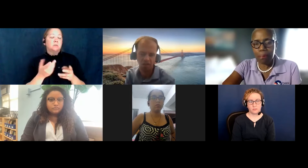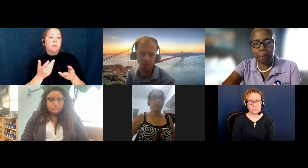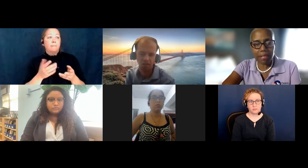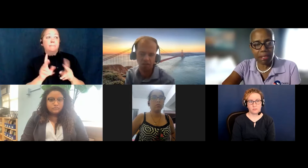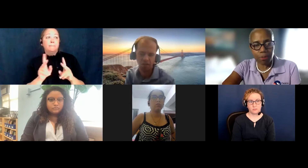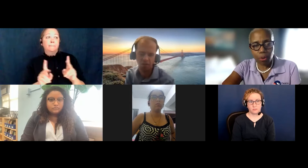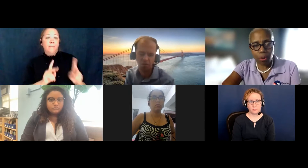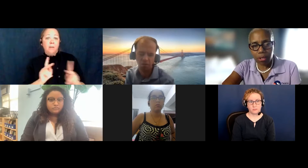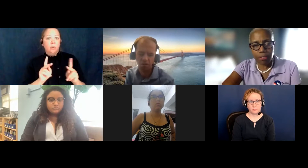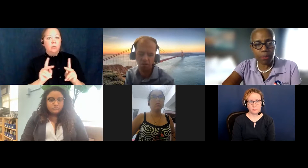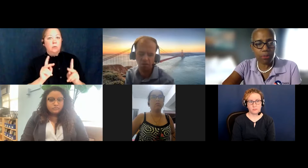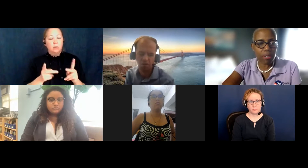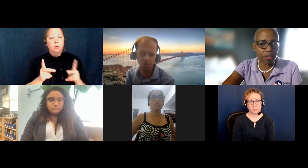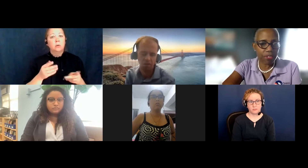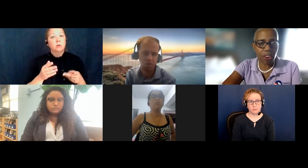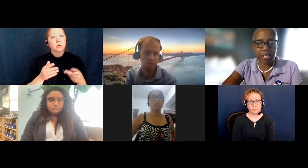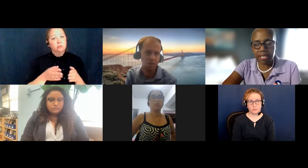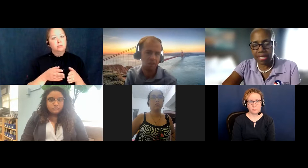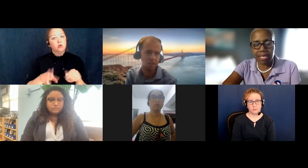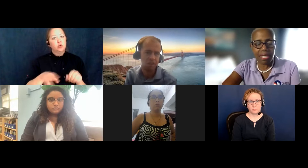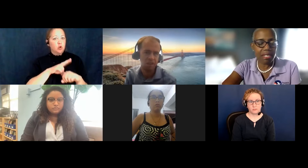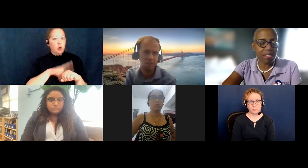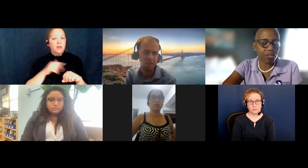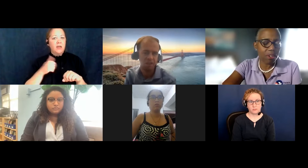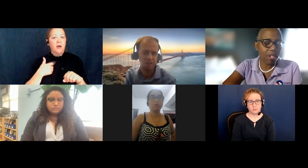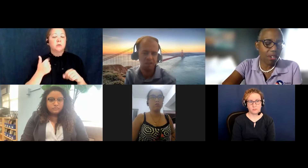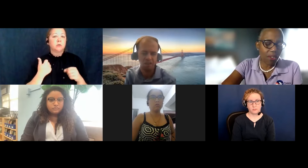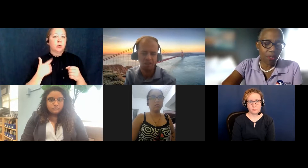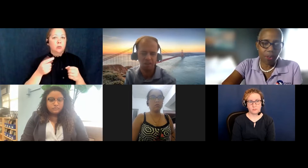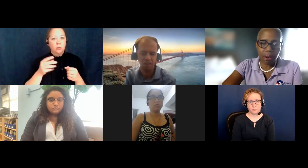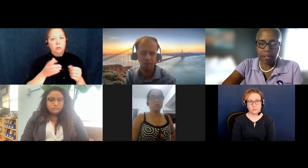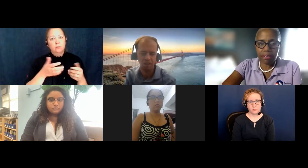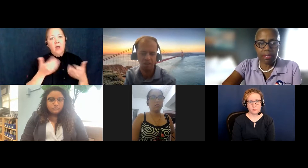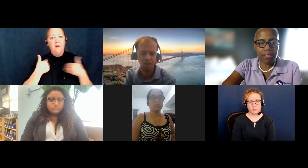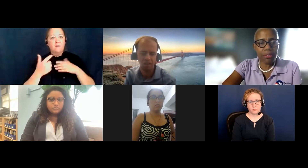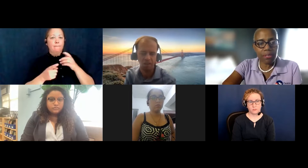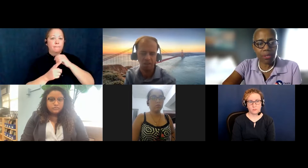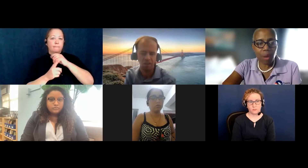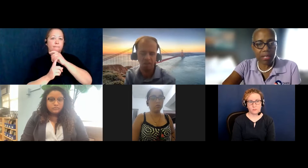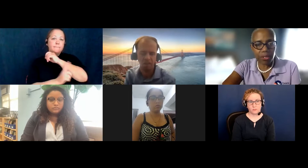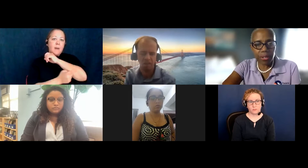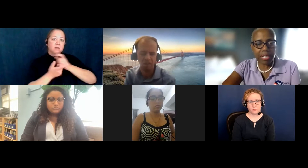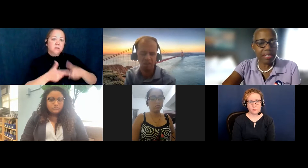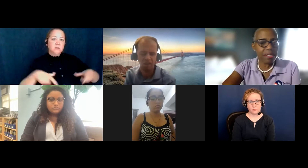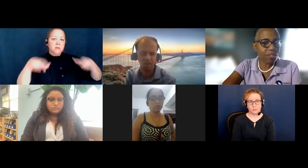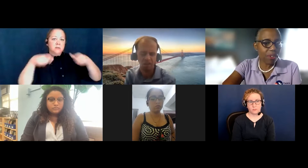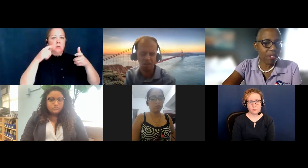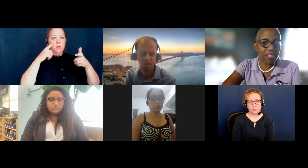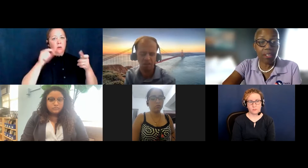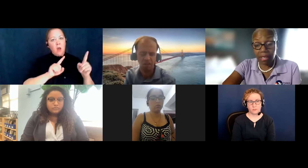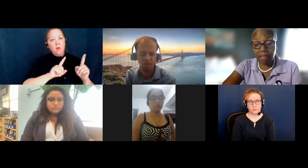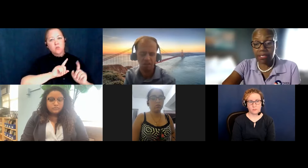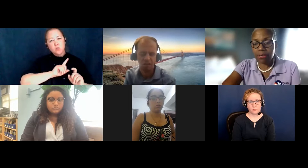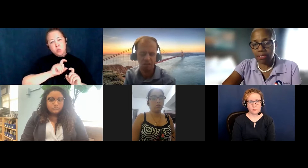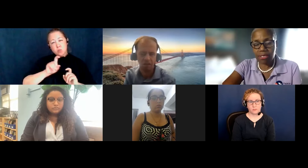buckets of water from the river far distances or use squat toilets. You have to do certain things.